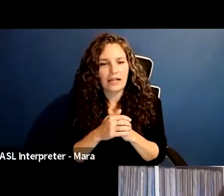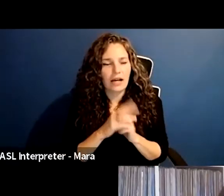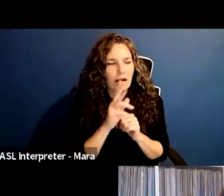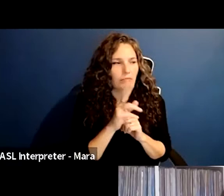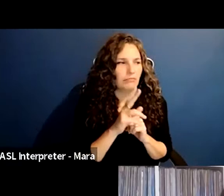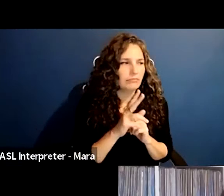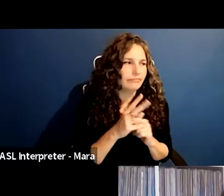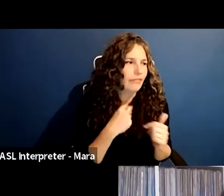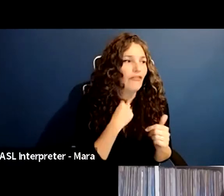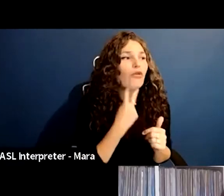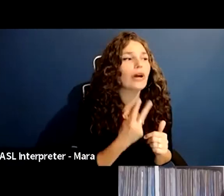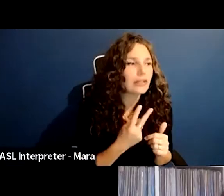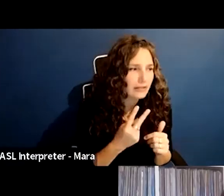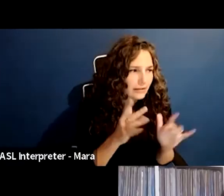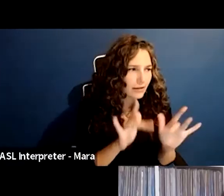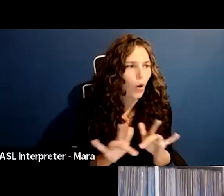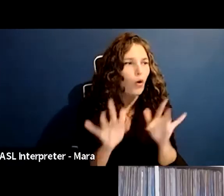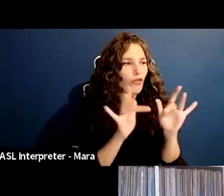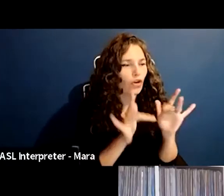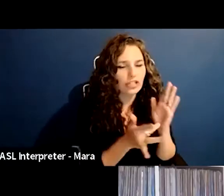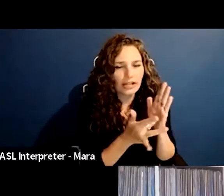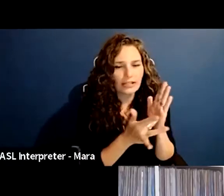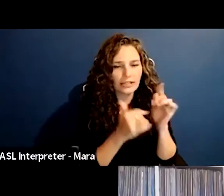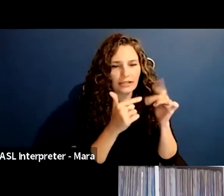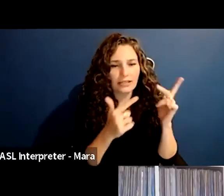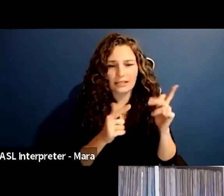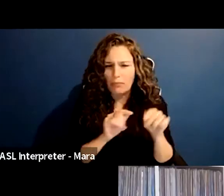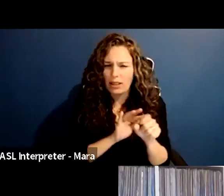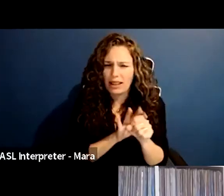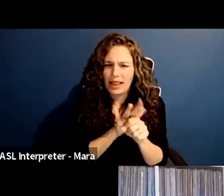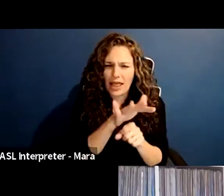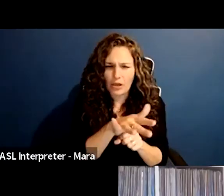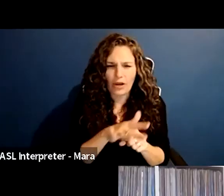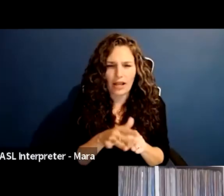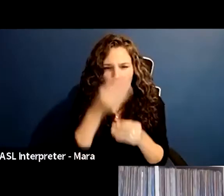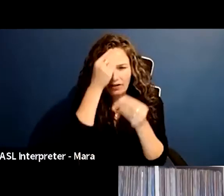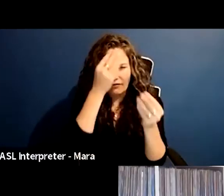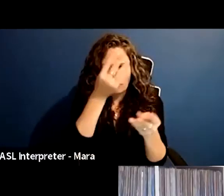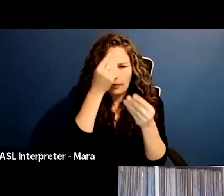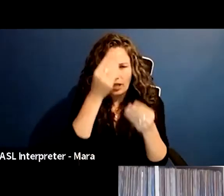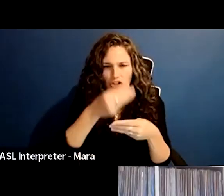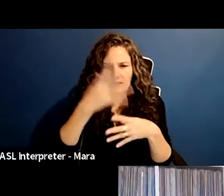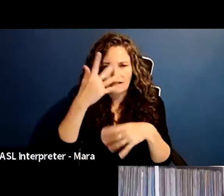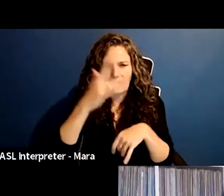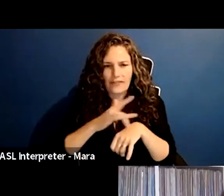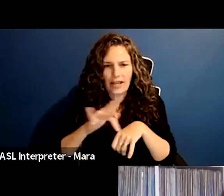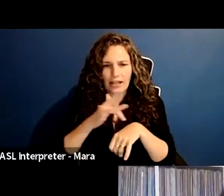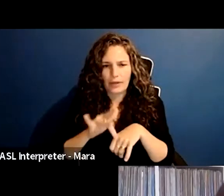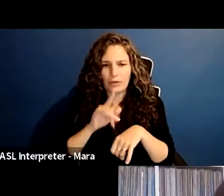It really is just a plethora of information. Really valuable stuff.